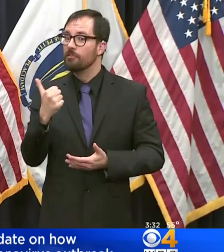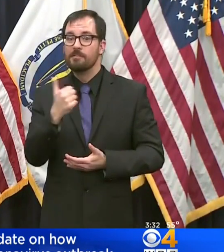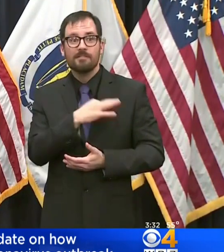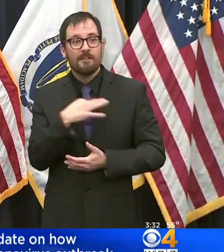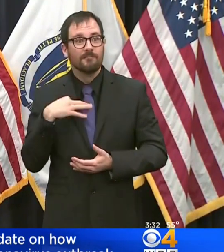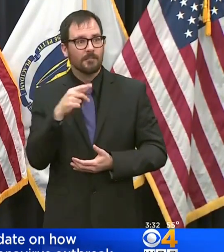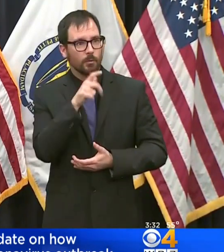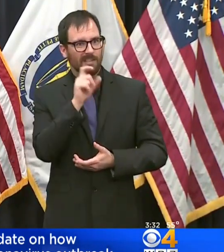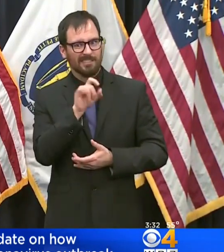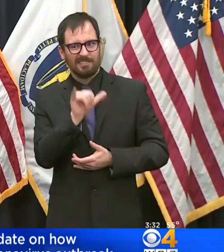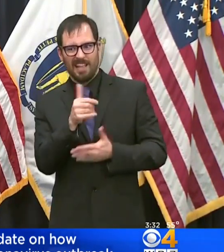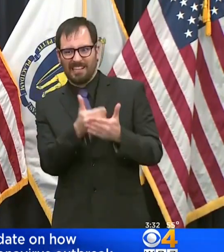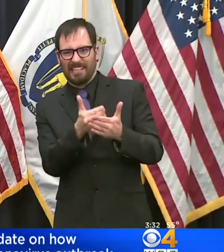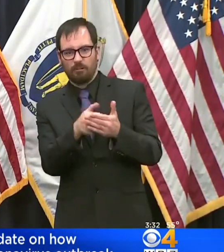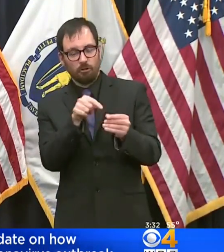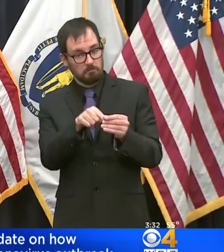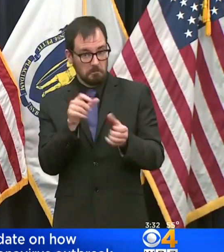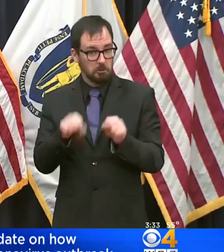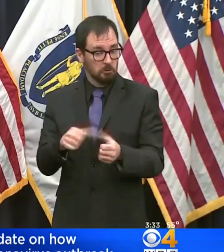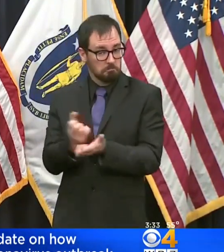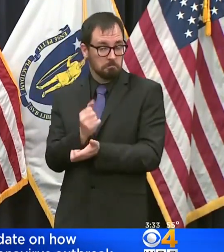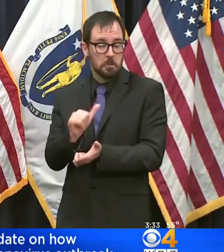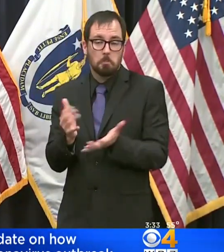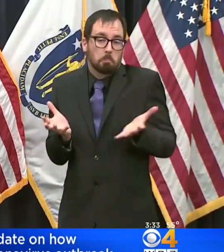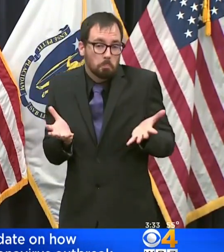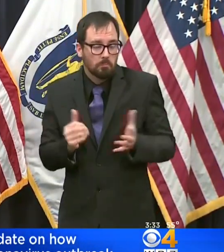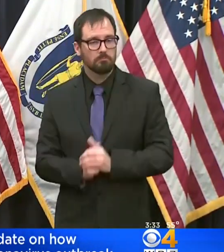OTHER ESSENTIAL STAFF AS WELL AS POTENTIAL OVER FLOW SPACE IF WE NEED THEM.